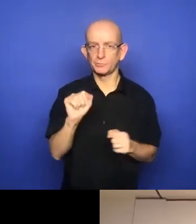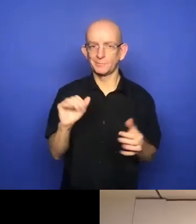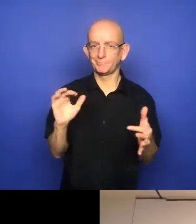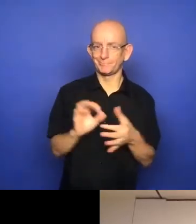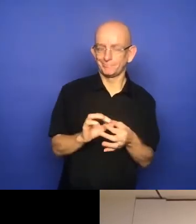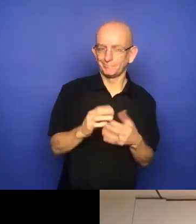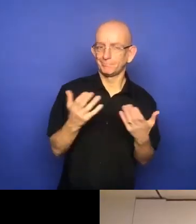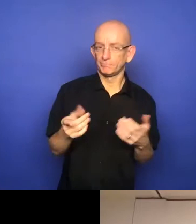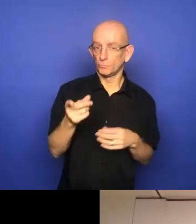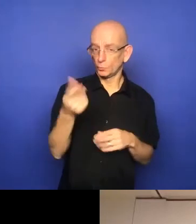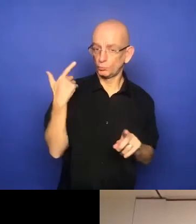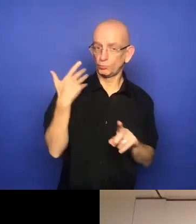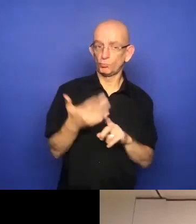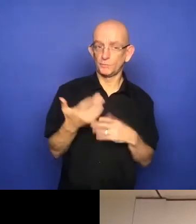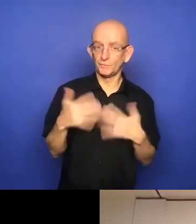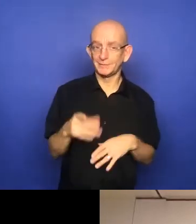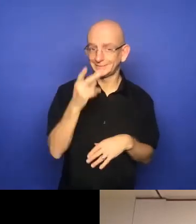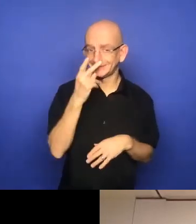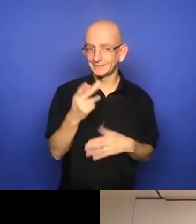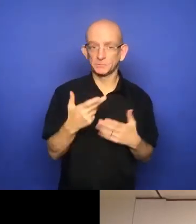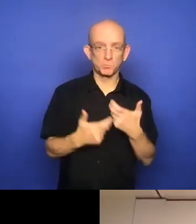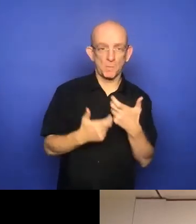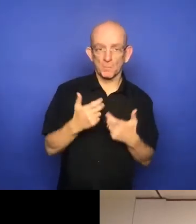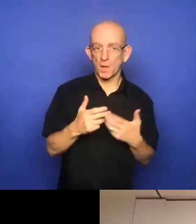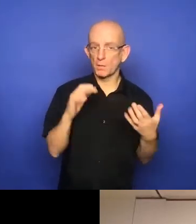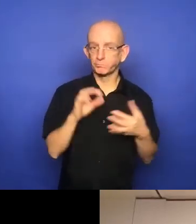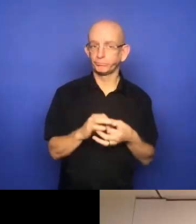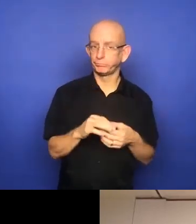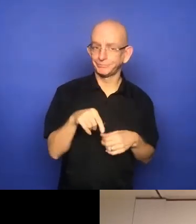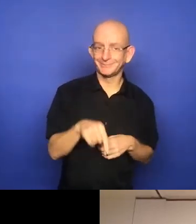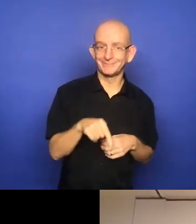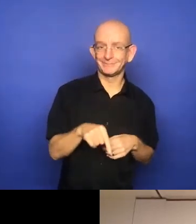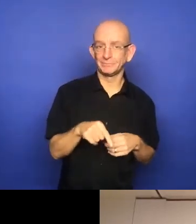encountered any particular problems at the moment of implementing